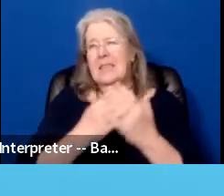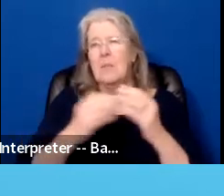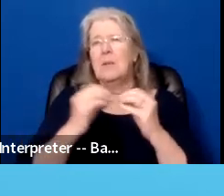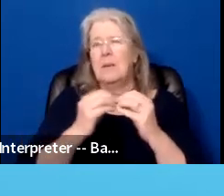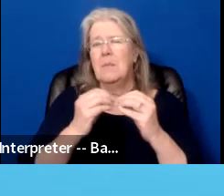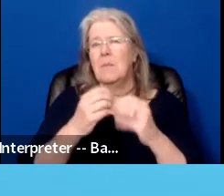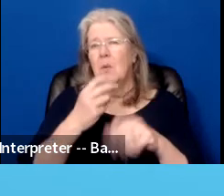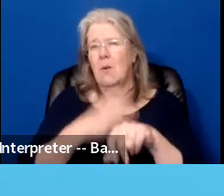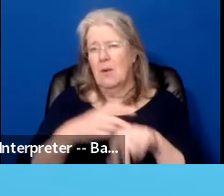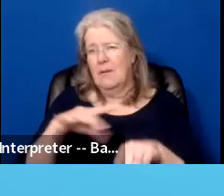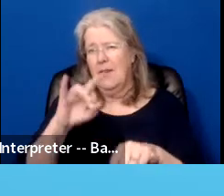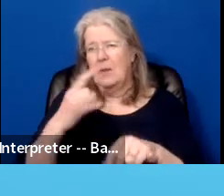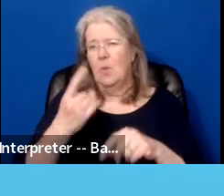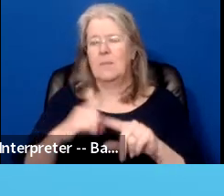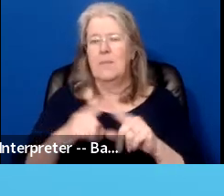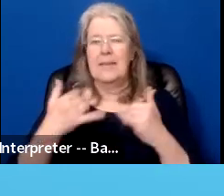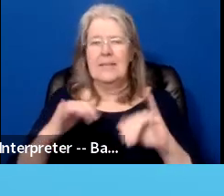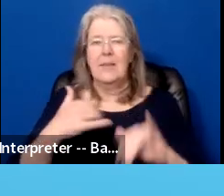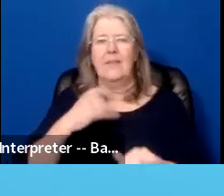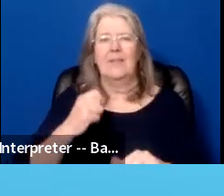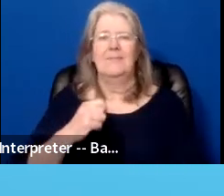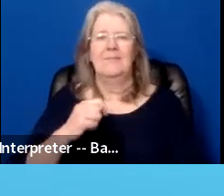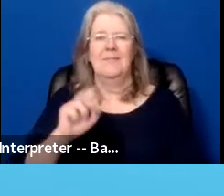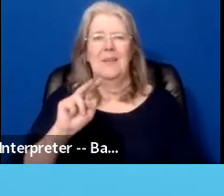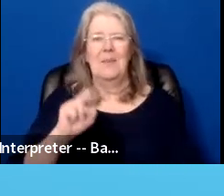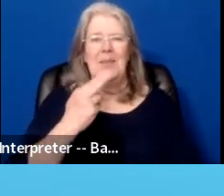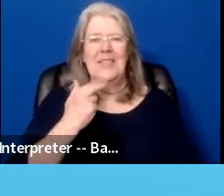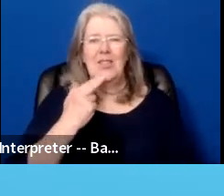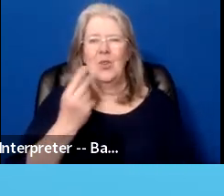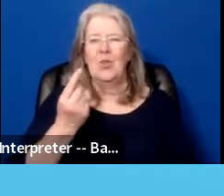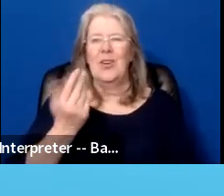I'm thinking of your cute little dog here, but we did we must have a pet lover here who